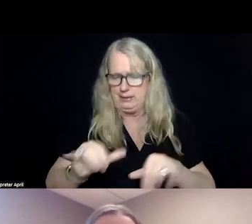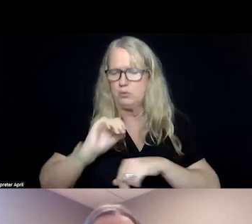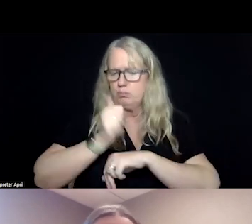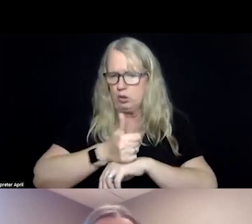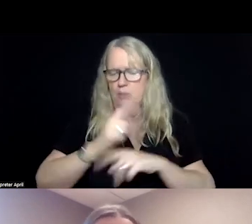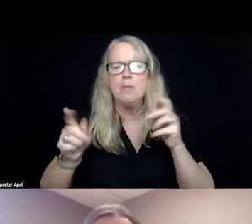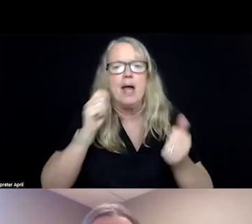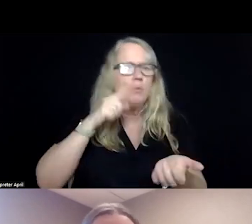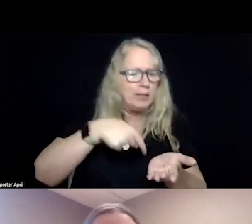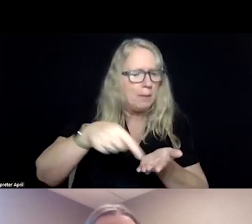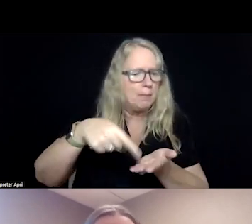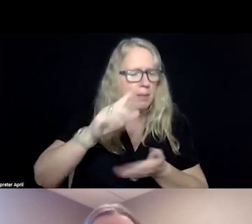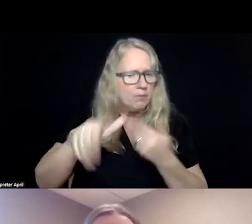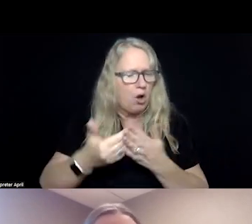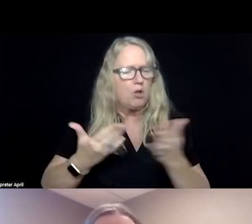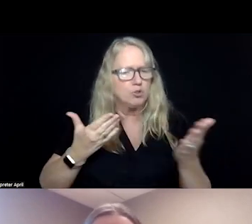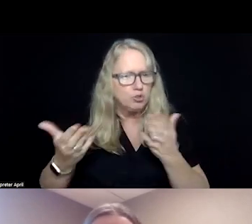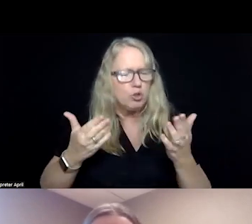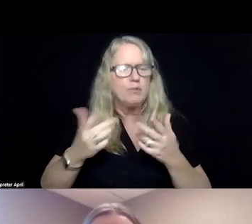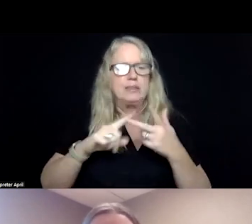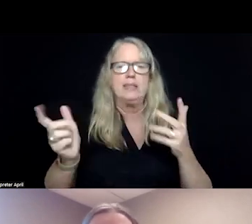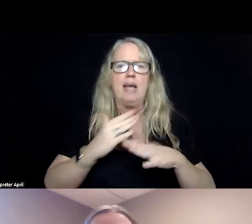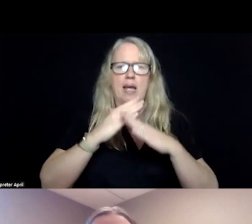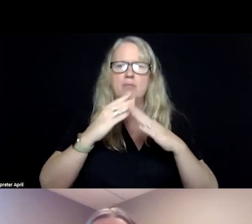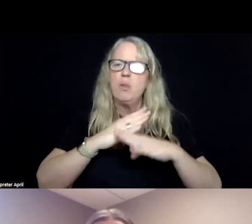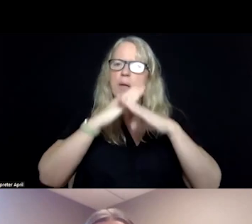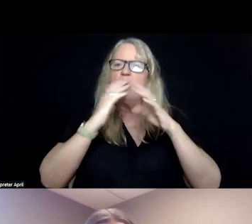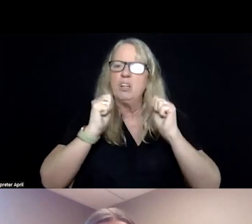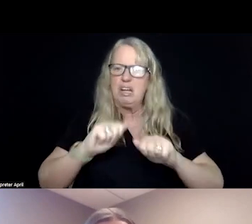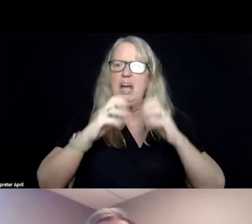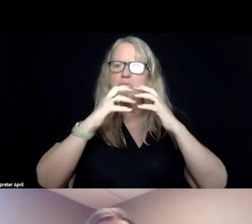OF THOSE SERVICES AND STAFF AND TAKE THAT BARRIER AWAY FROM FAMILIES. ONE OF THE